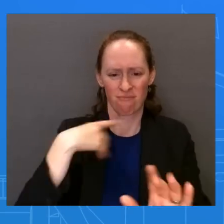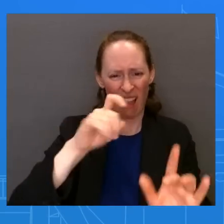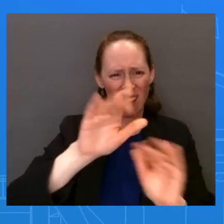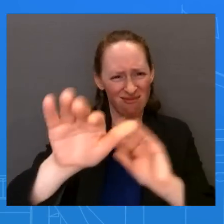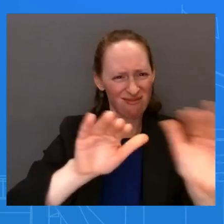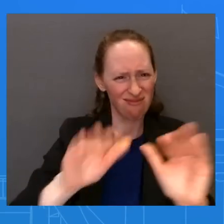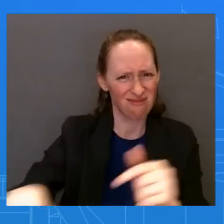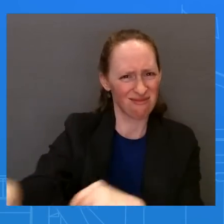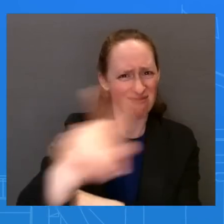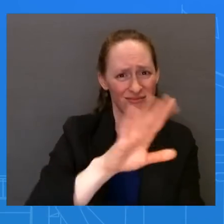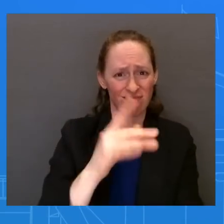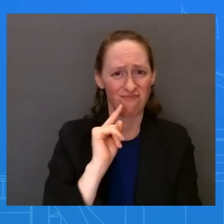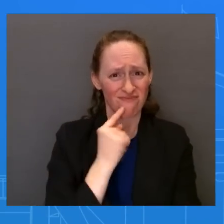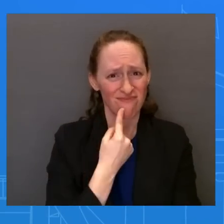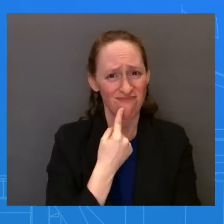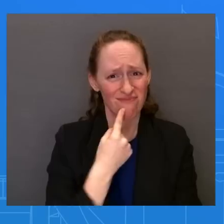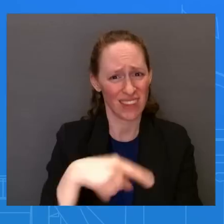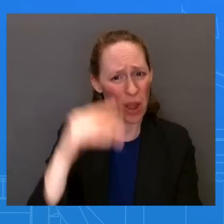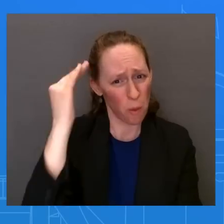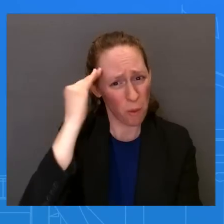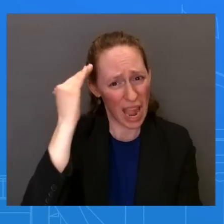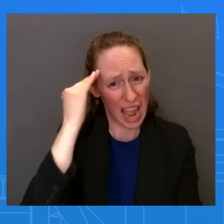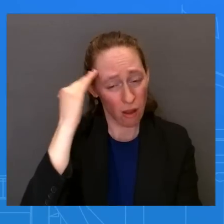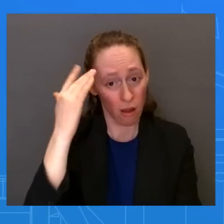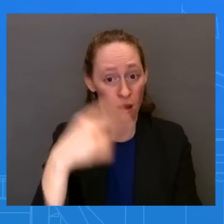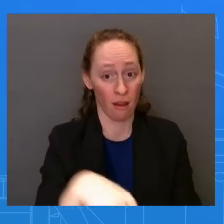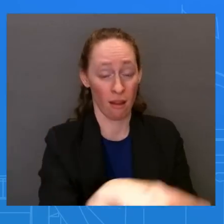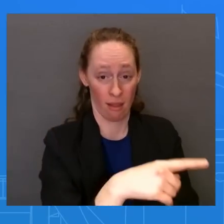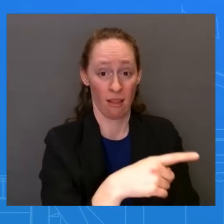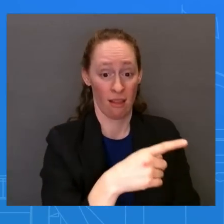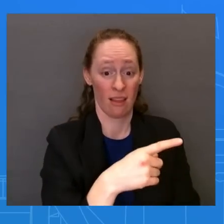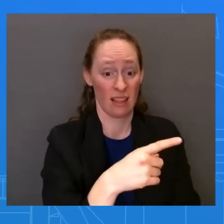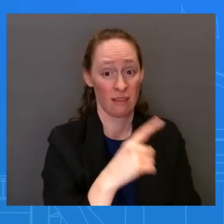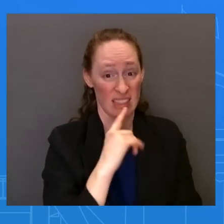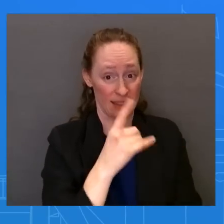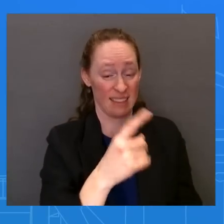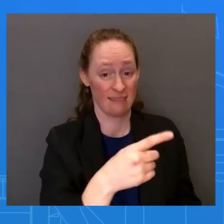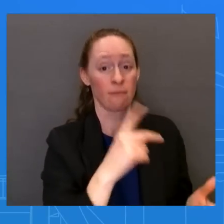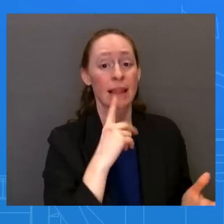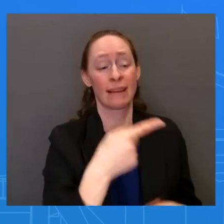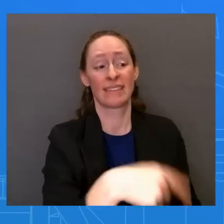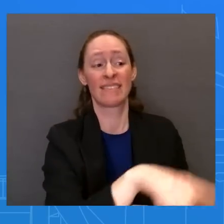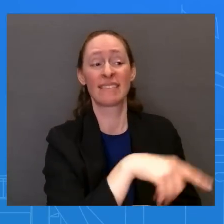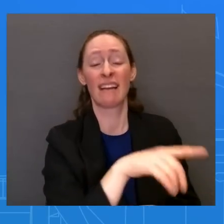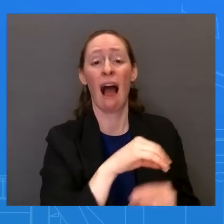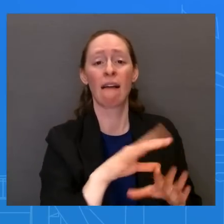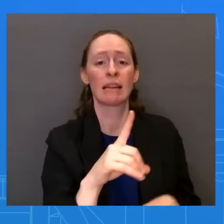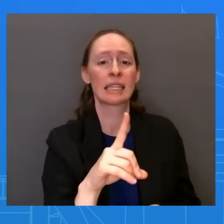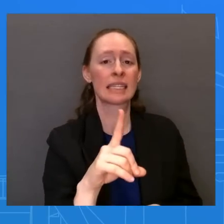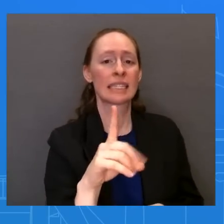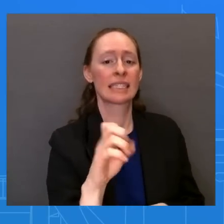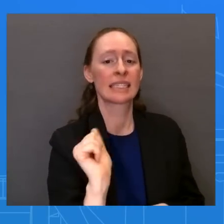that are currently in -- in the House. And so that is something for them to respond to. That is some- -- that question goes to them.